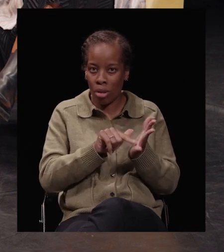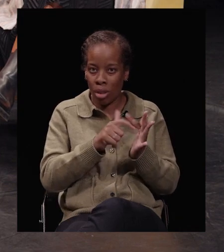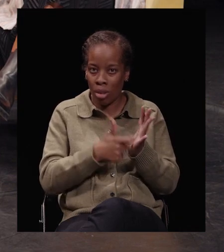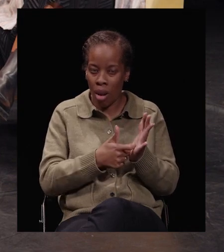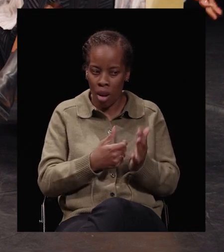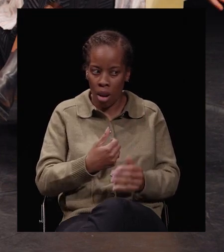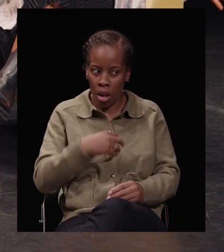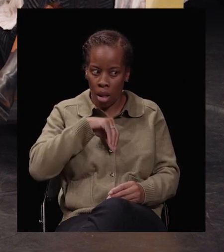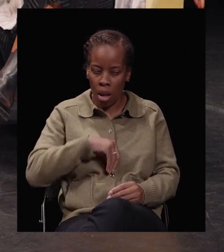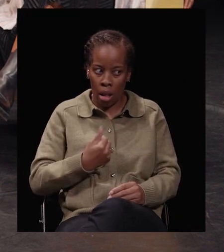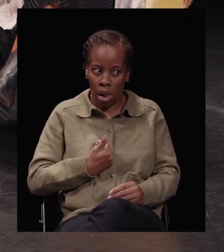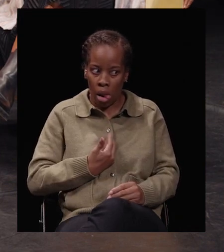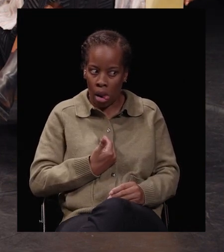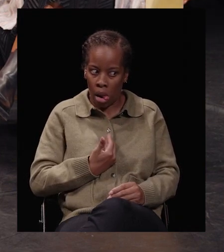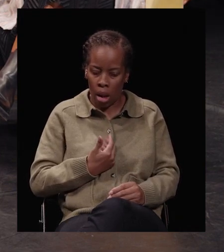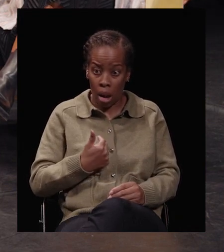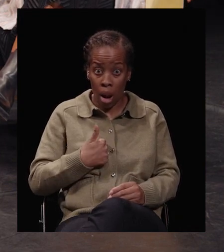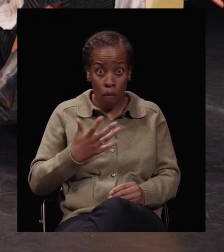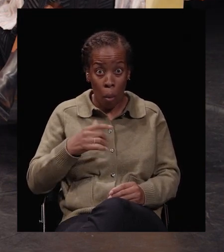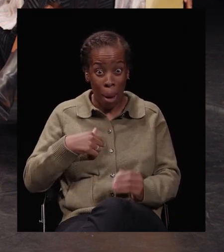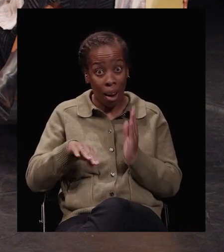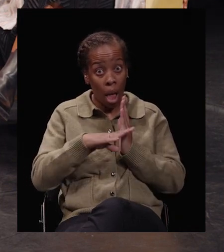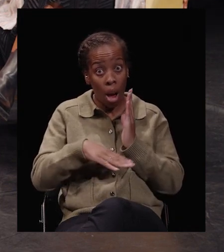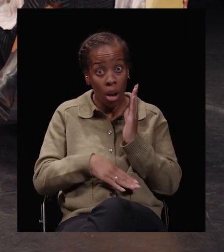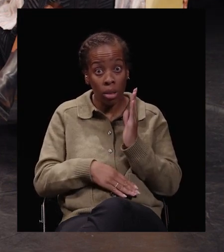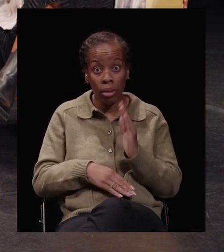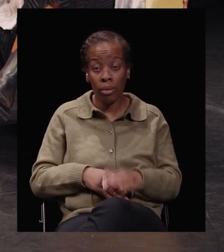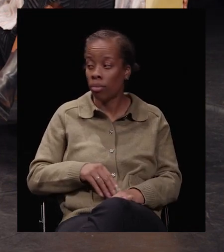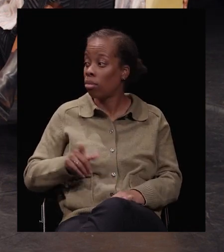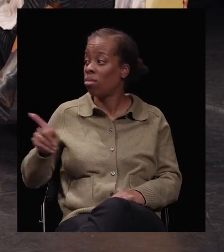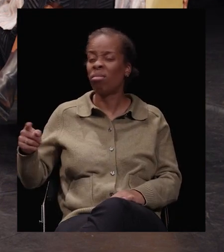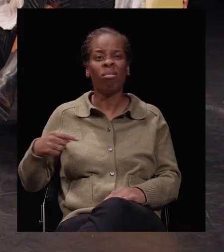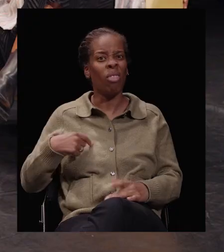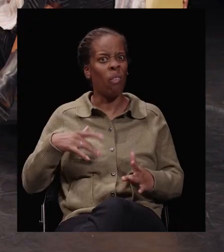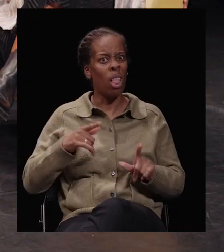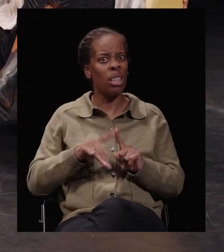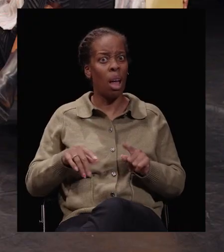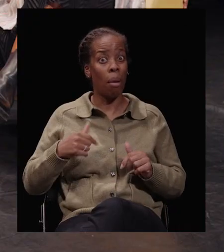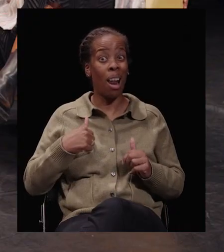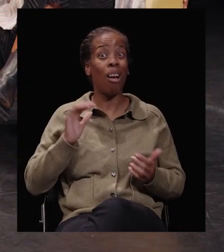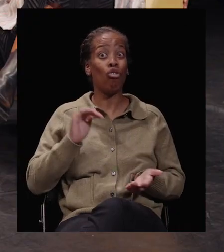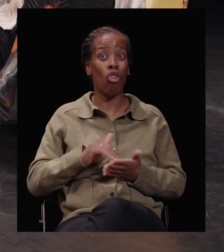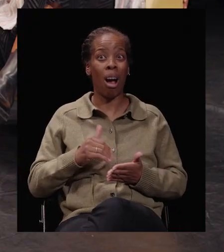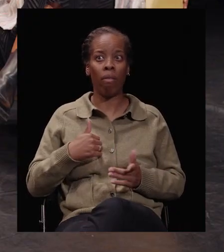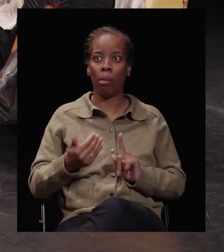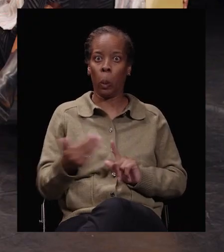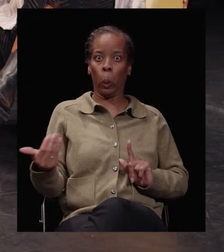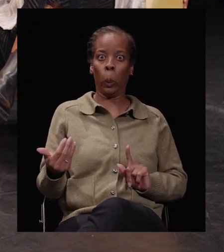Yeah, I know from my own experience, wear like a uniform. Yeah, yeah. But I think with all of our guests so far,